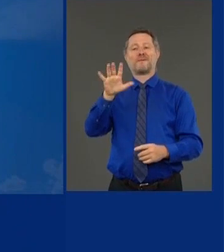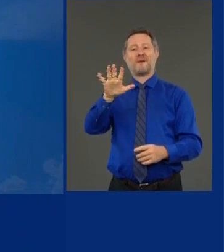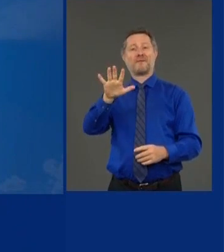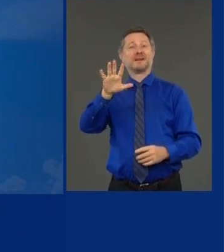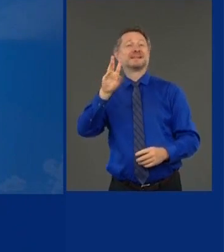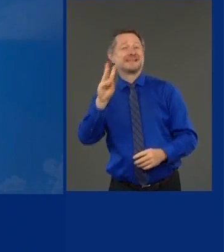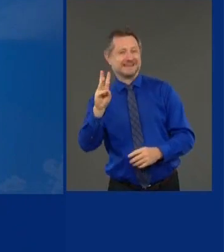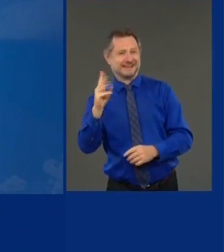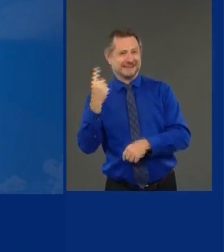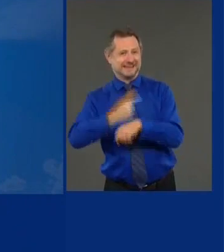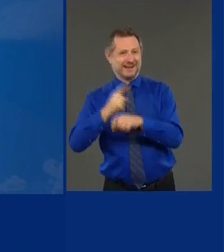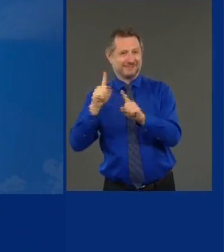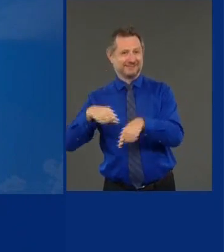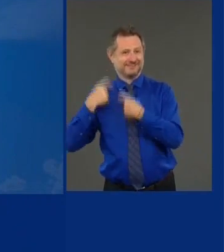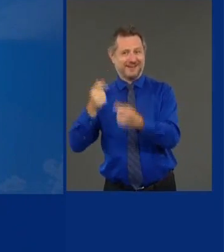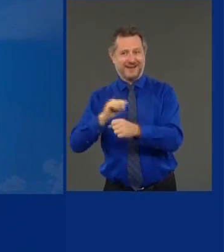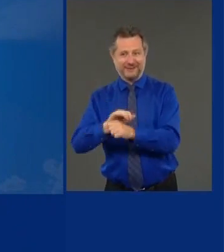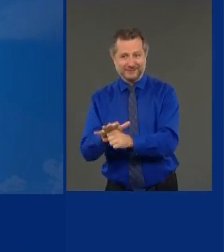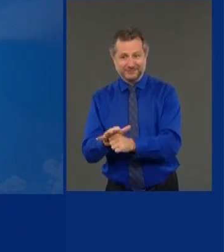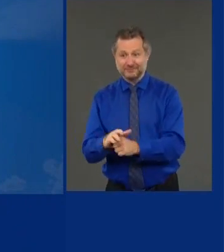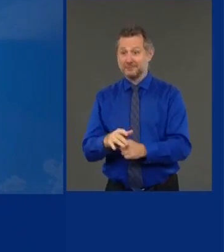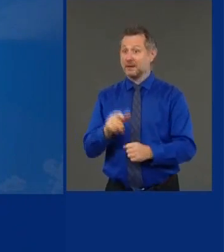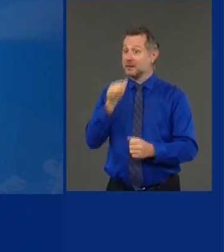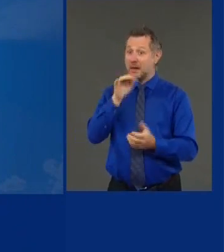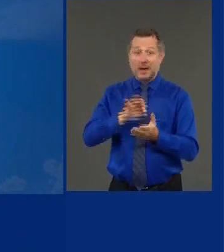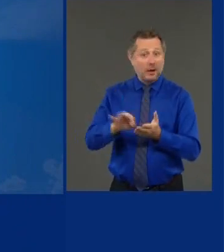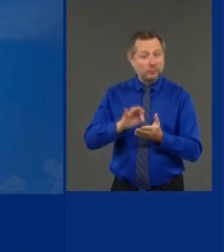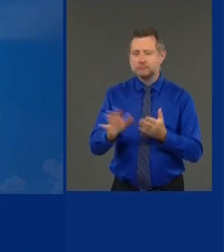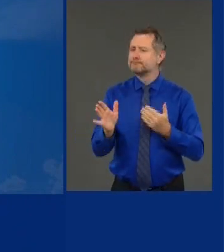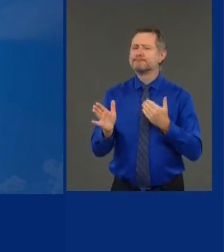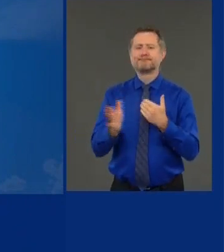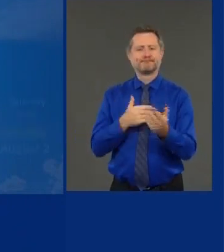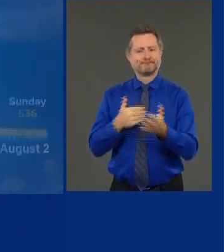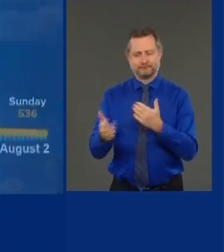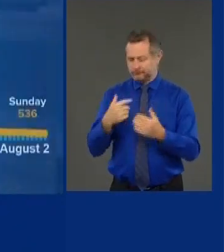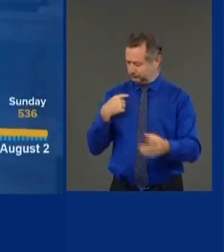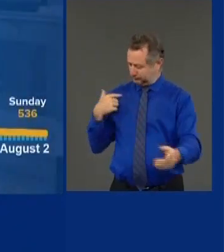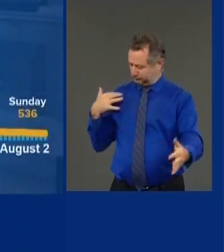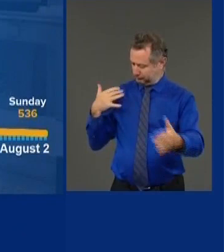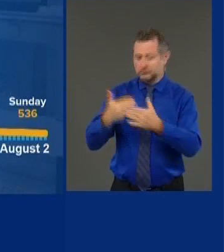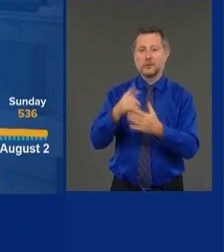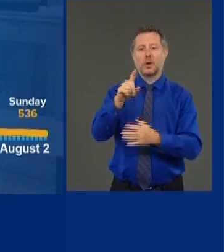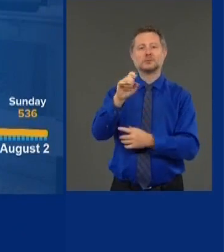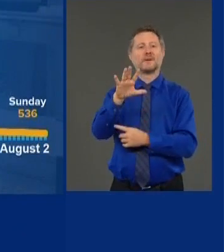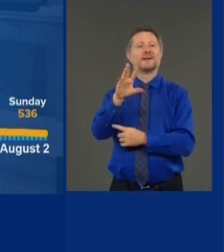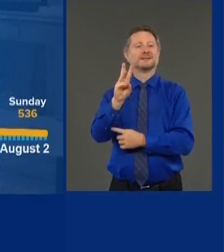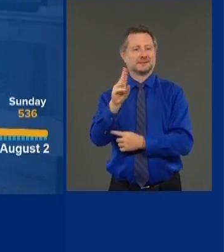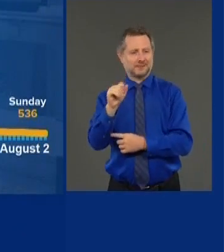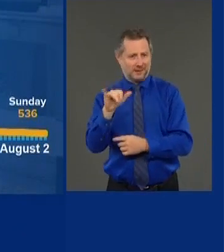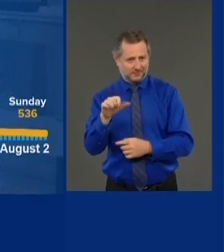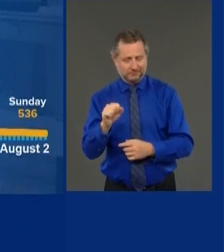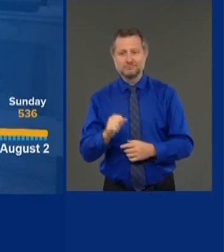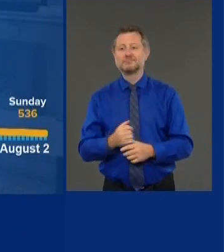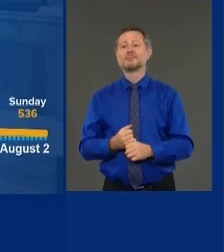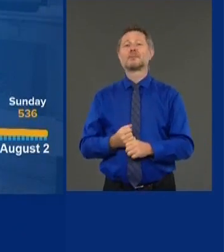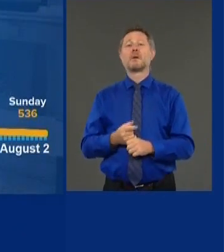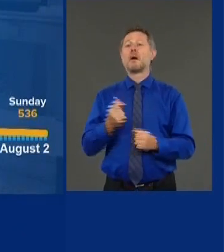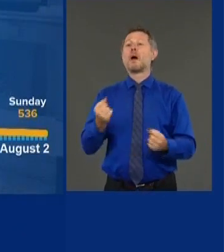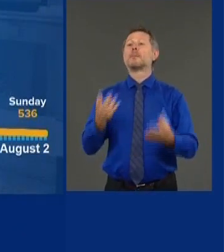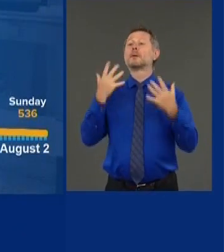MORNING, WHICH I'M GOING TO CHAT ABOUT IN A MOMENT. TODAY'S DAY 156, FOR THOSE WHO ARE COUNTING.